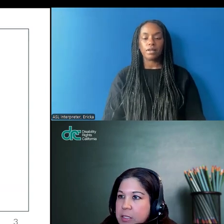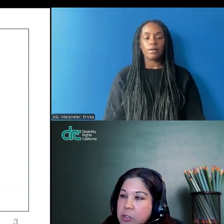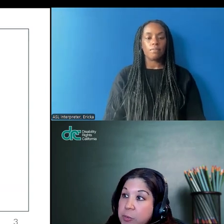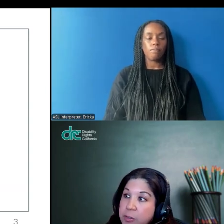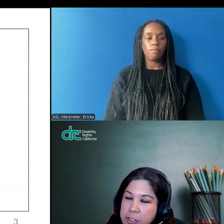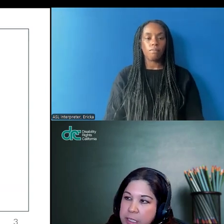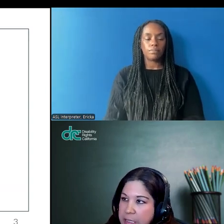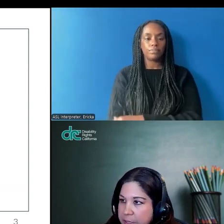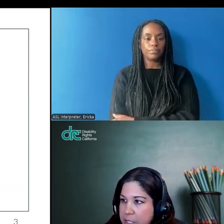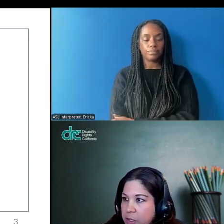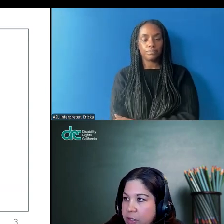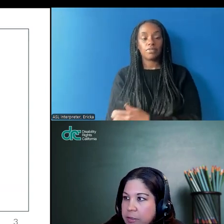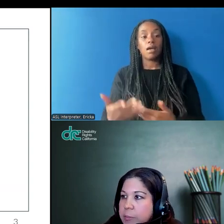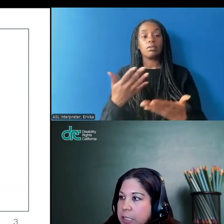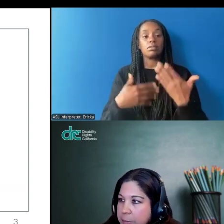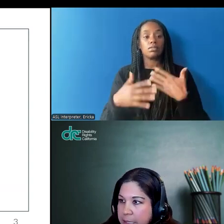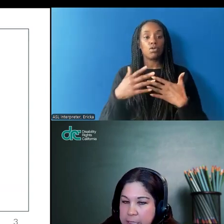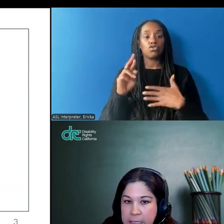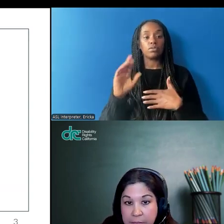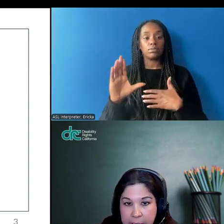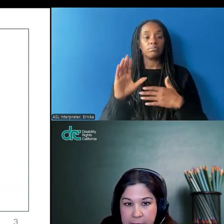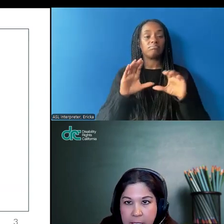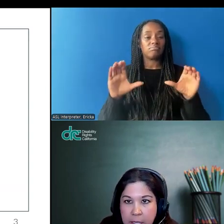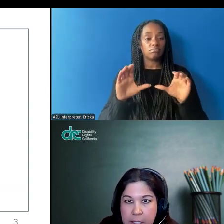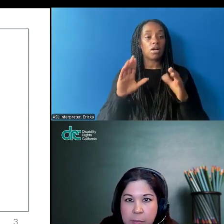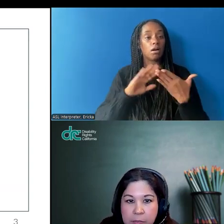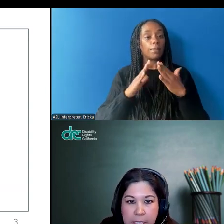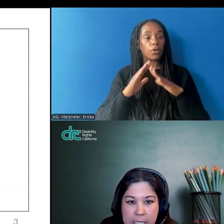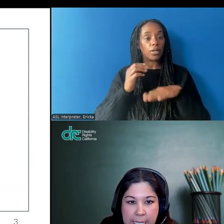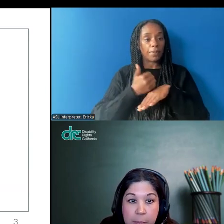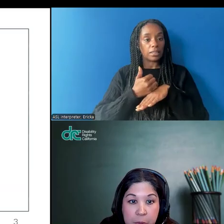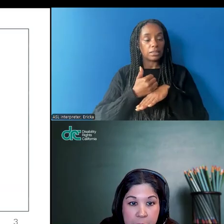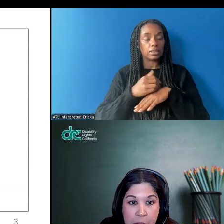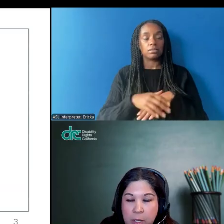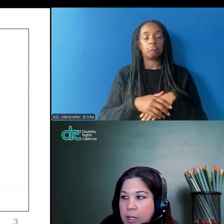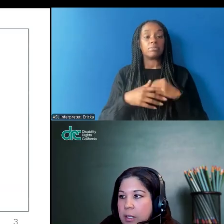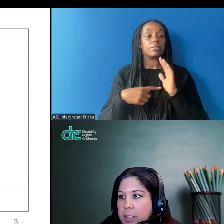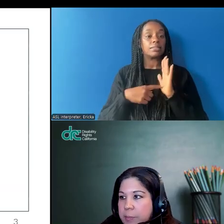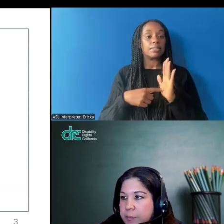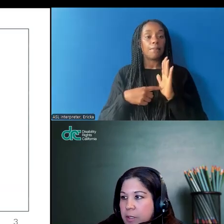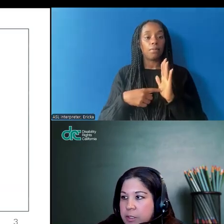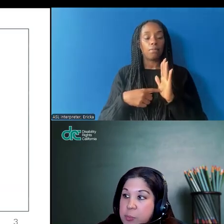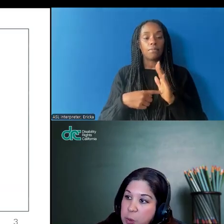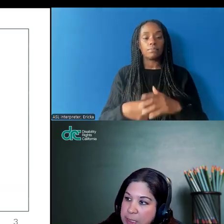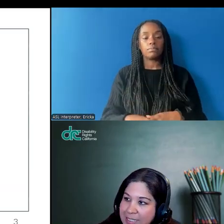Social Recreation activities are community-based activities. Some of the examples, are sports,